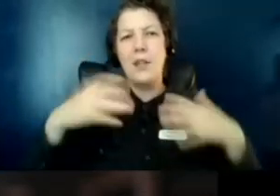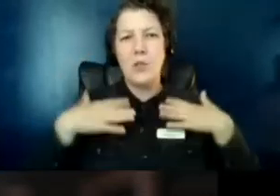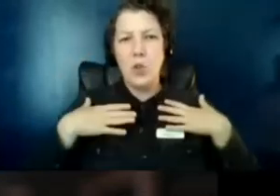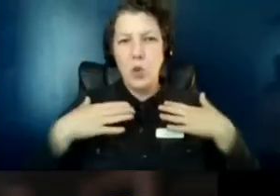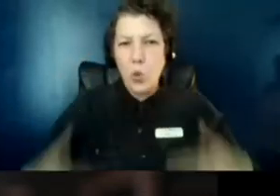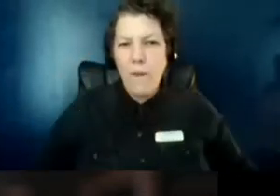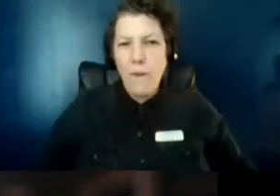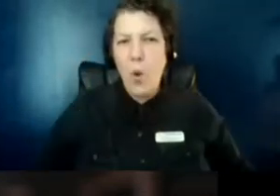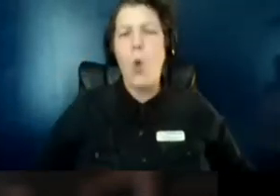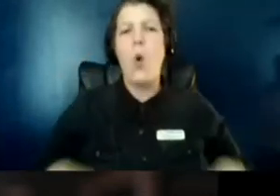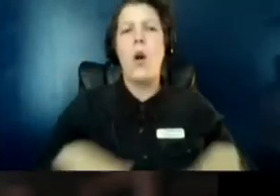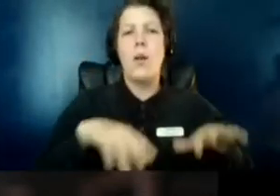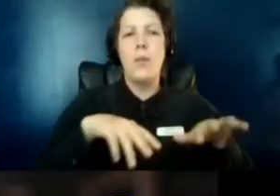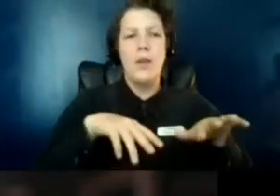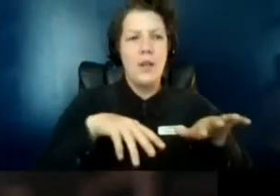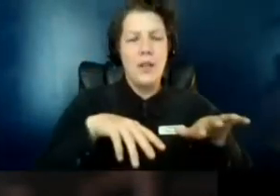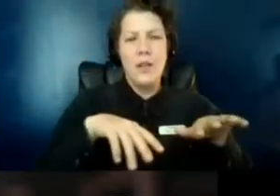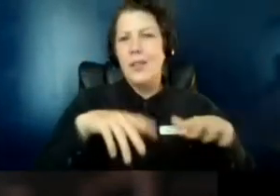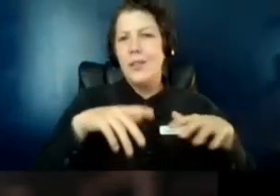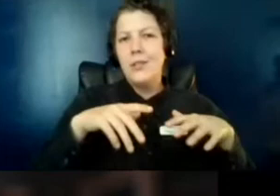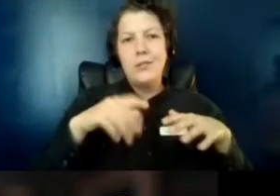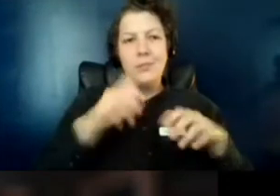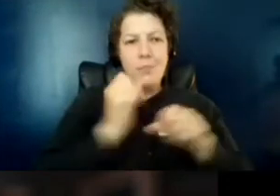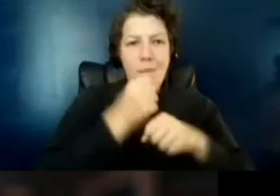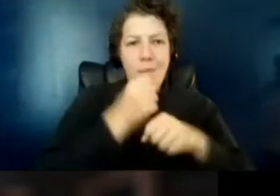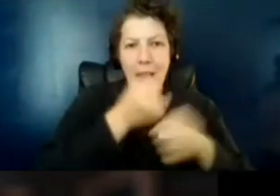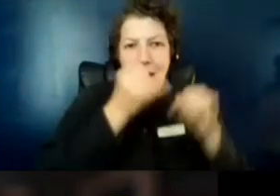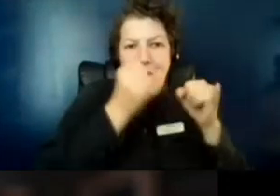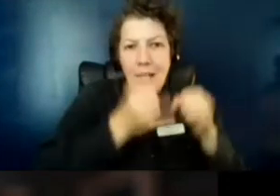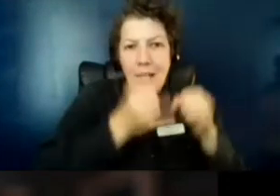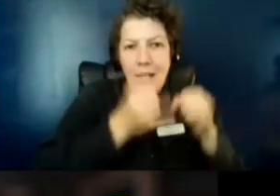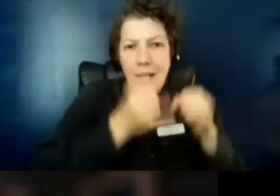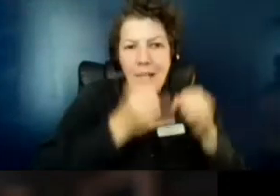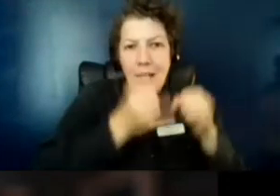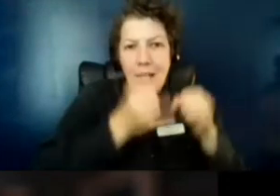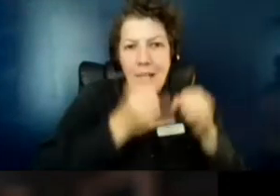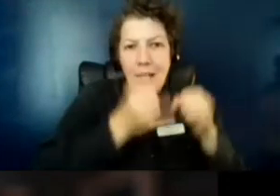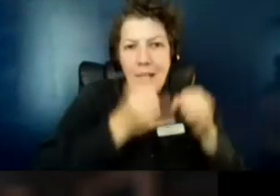a uniform, so they could produce weapons. The average intake for food so they could